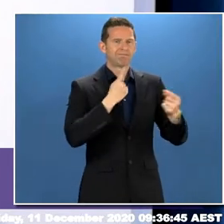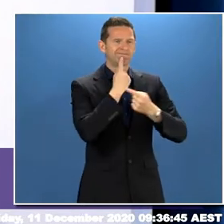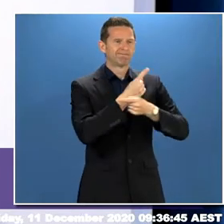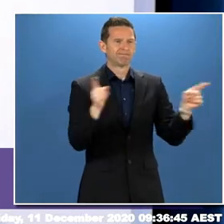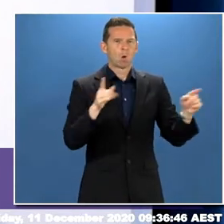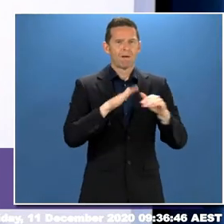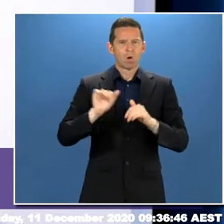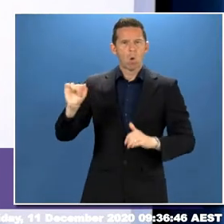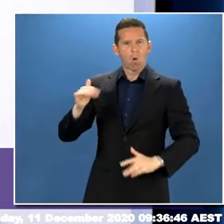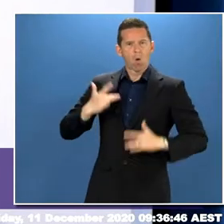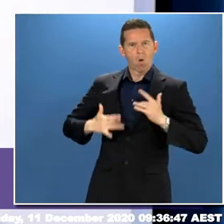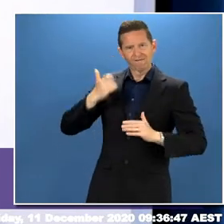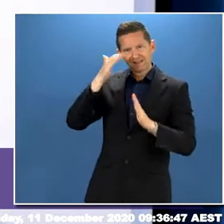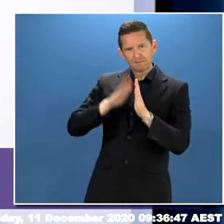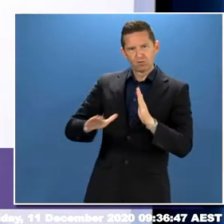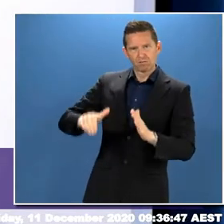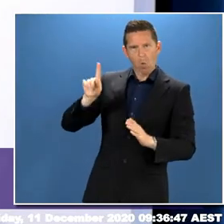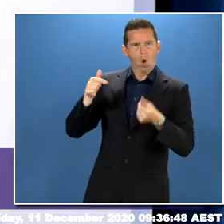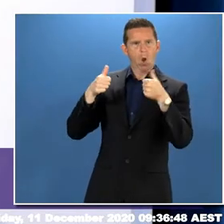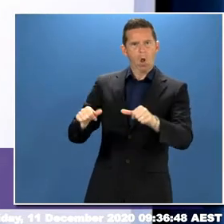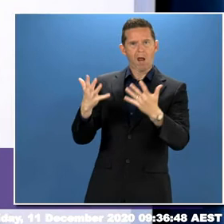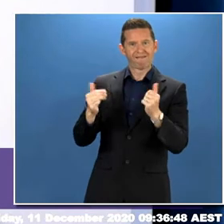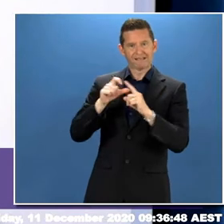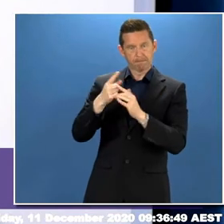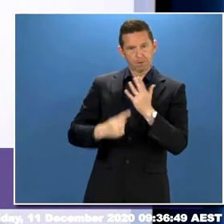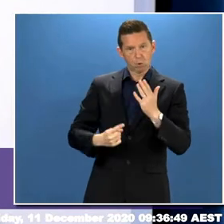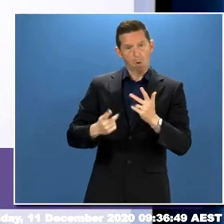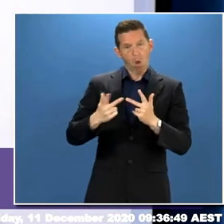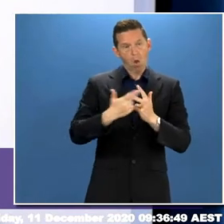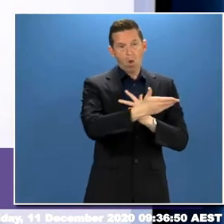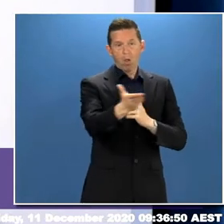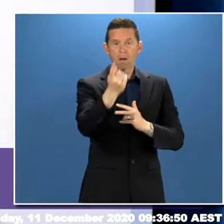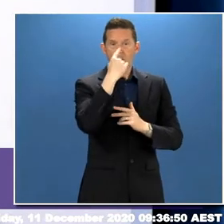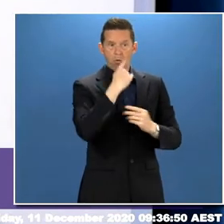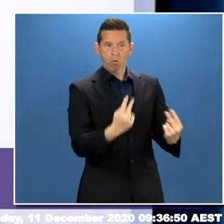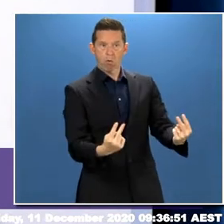disability so other people with disability also feel comfortable sharing